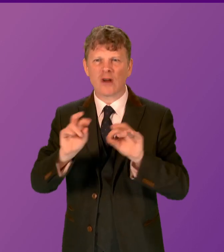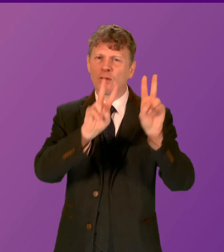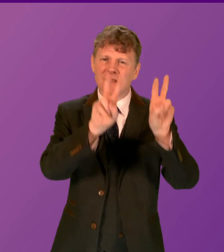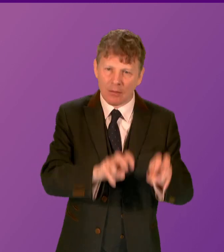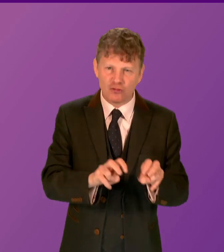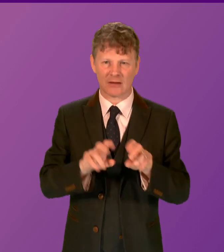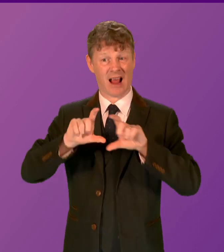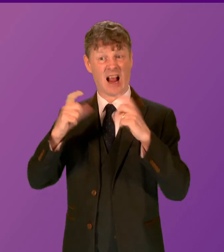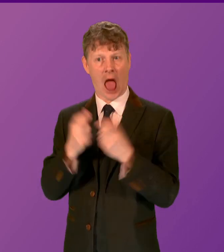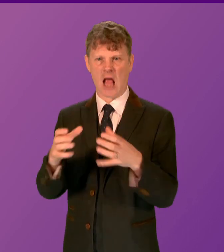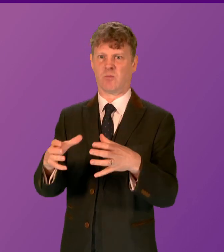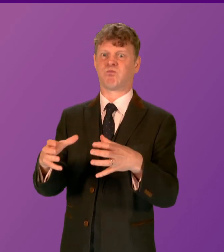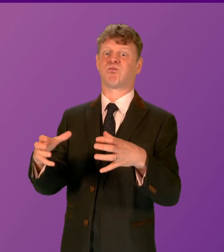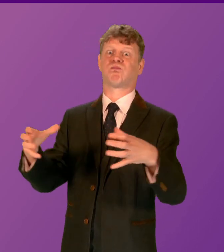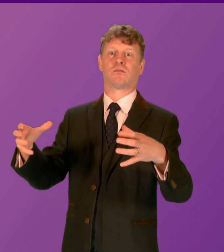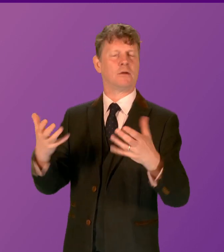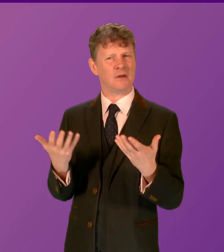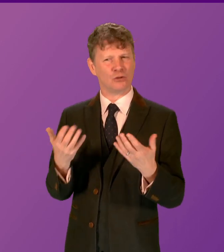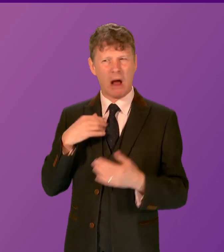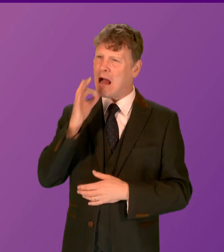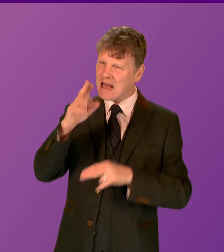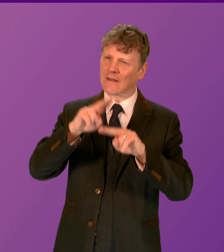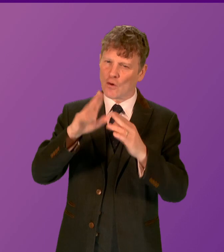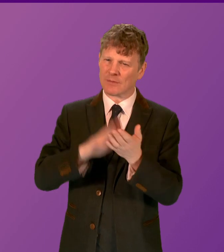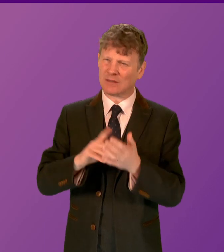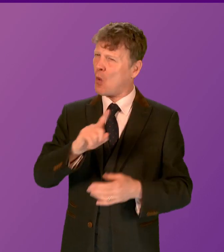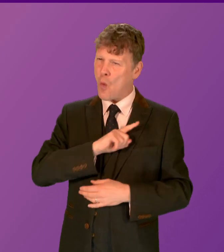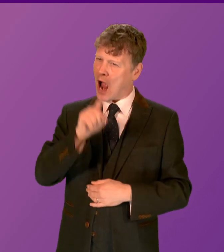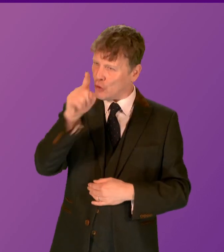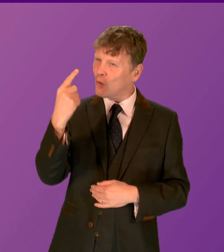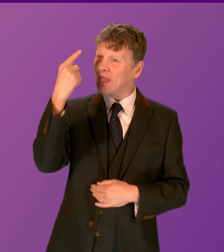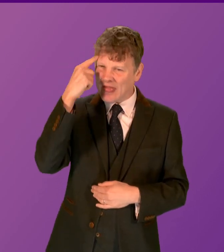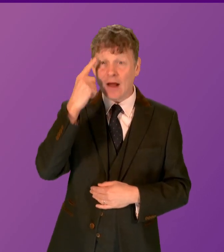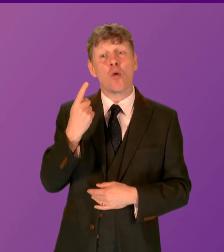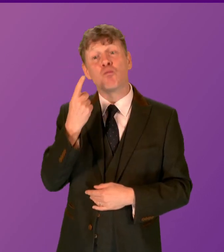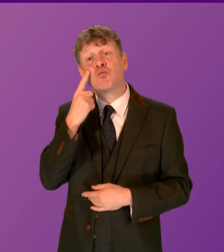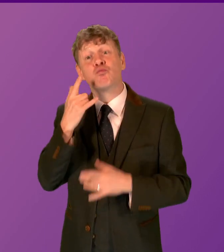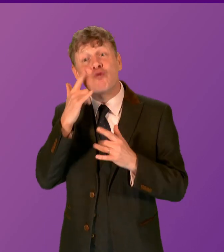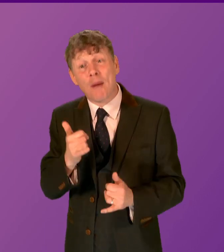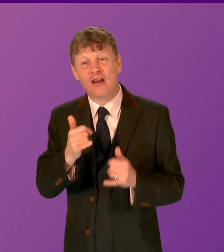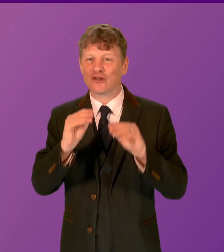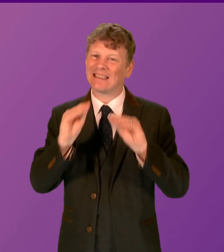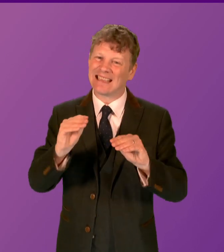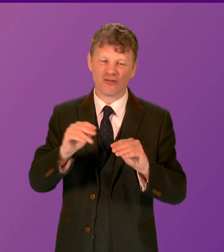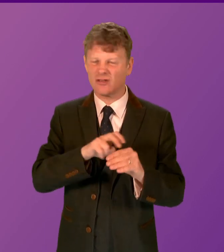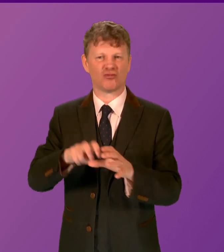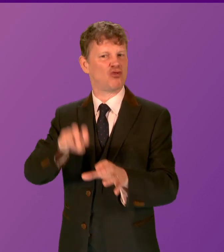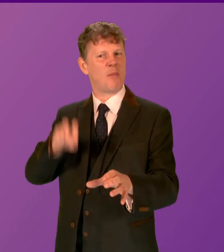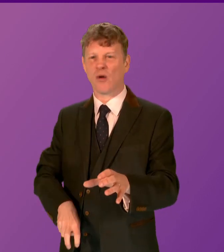Why does the First Minister think that so many probation teachers are dropping out of the profession so early in their career?